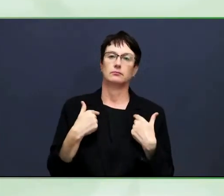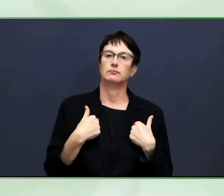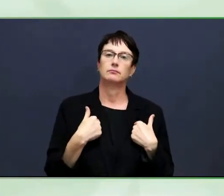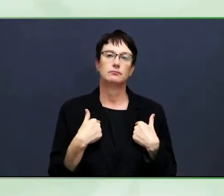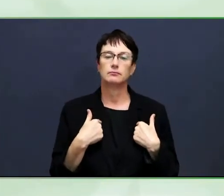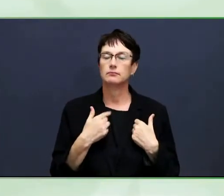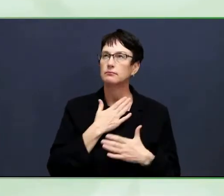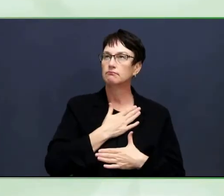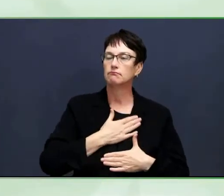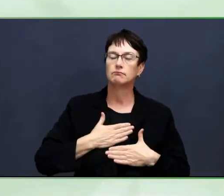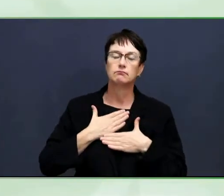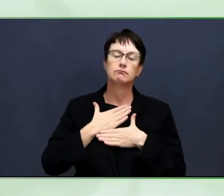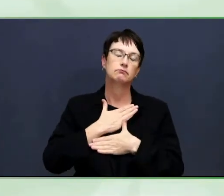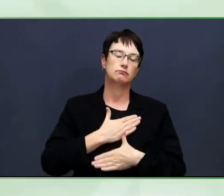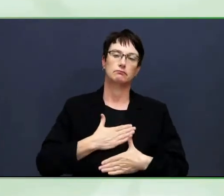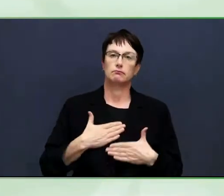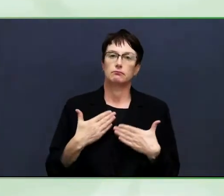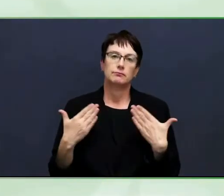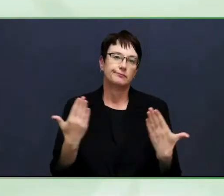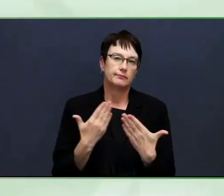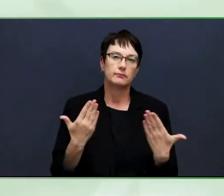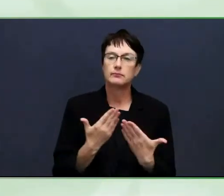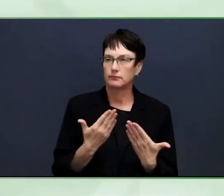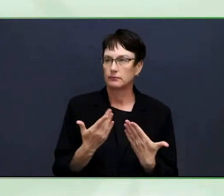be in because the world around us is designed.